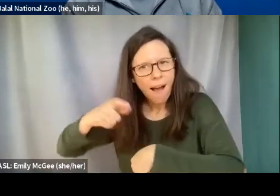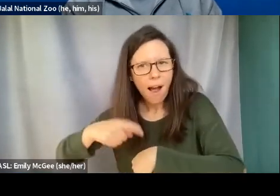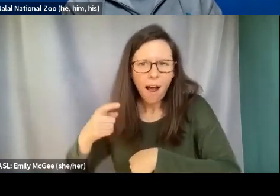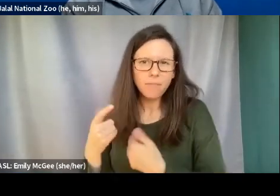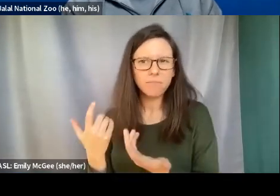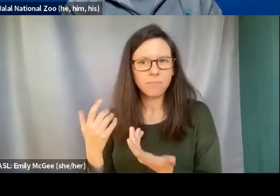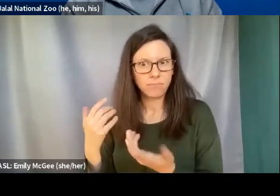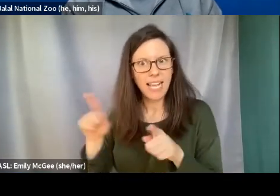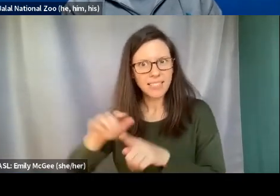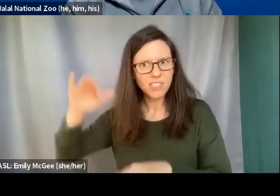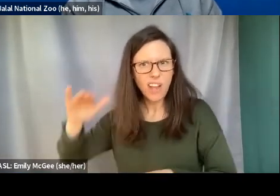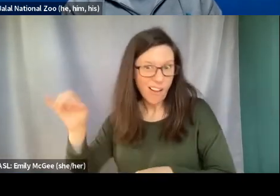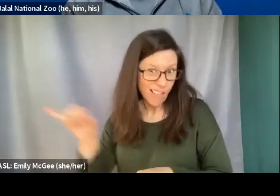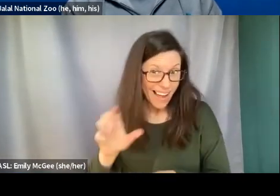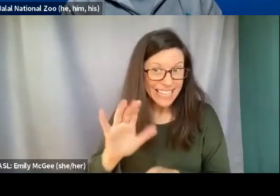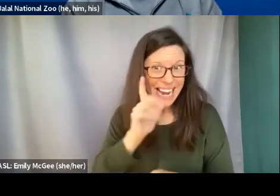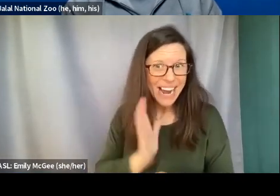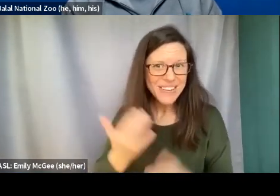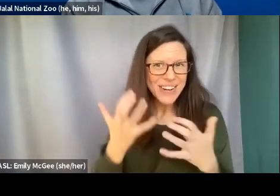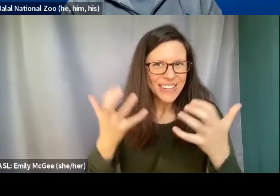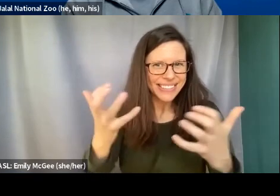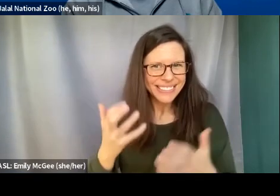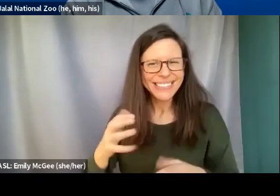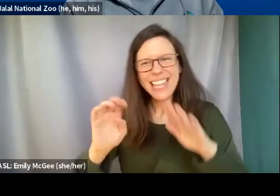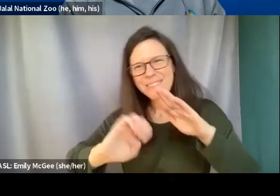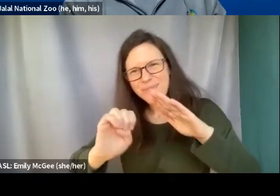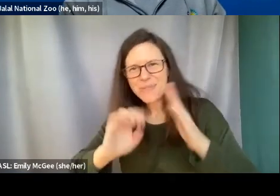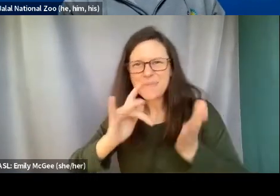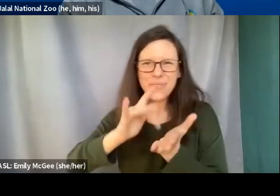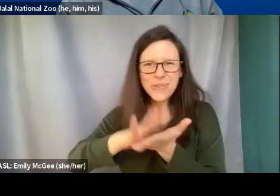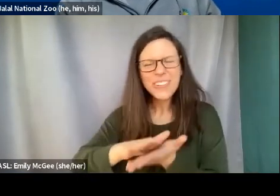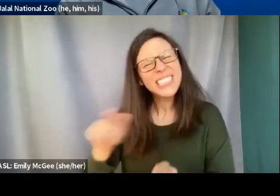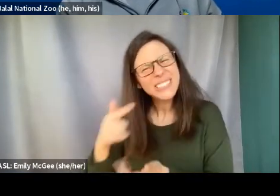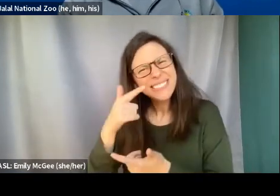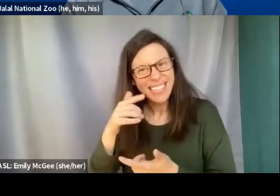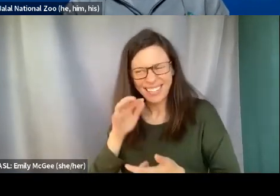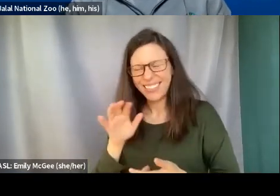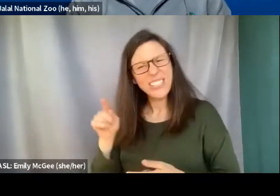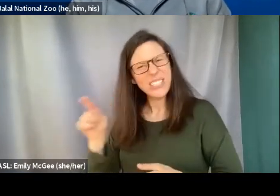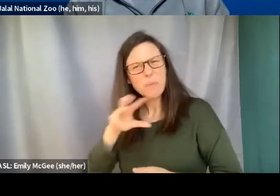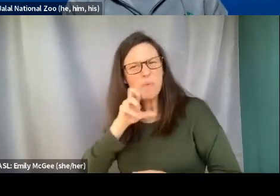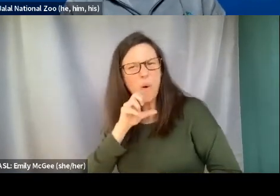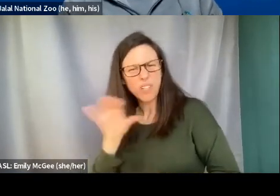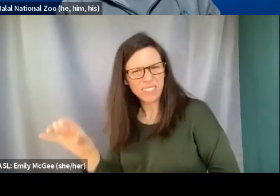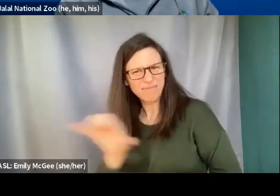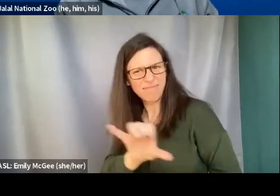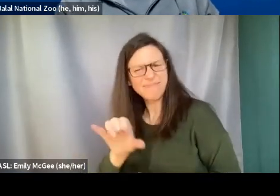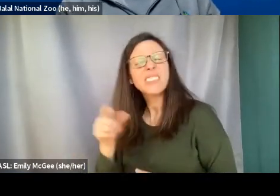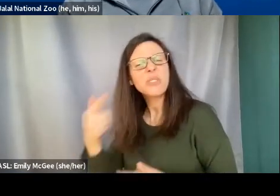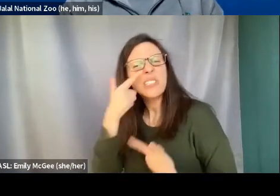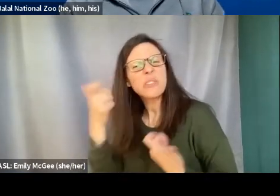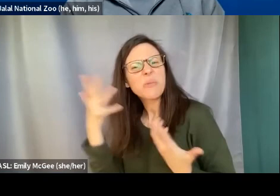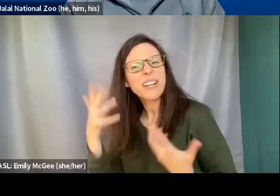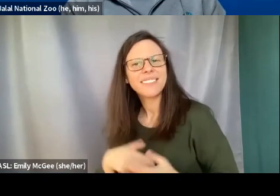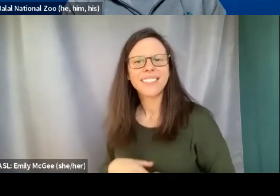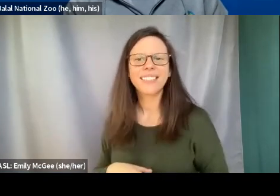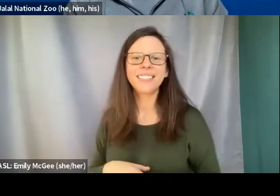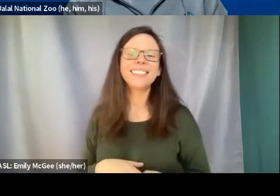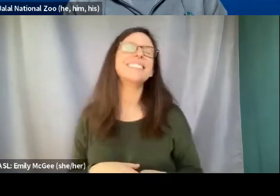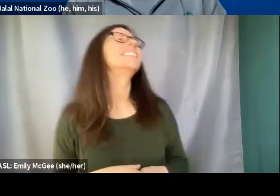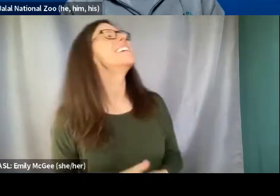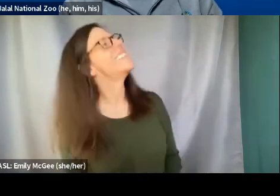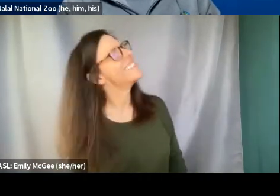you interested in when you were their age? >>Jalal: I was always a big fan of taking things apart,